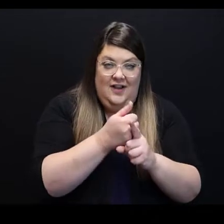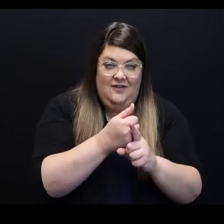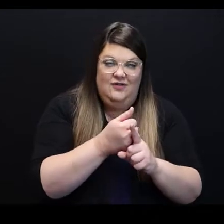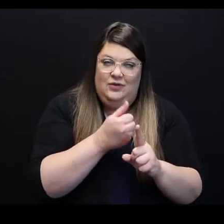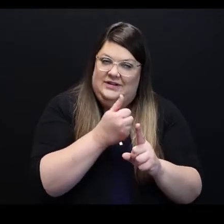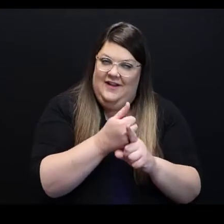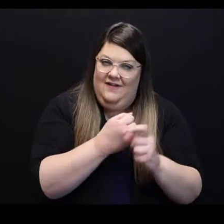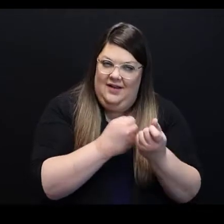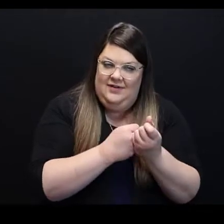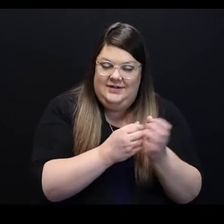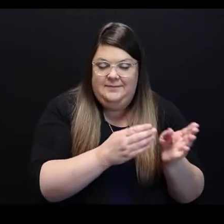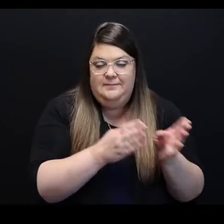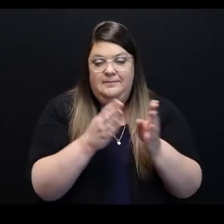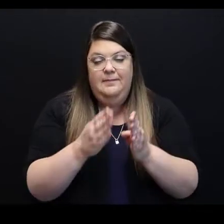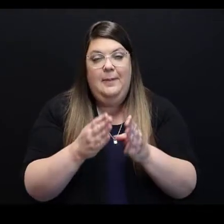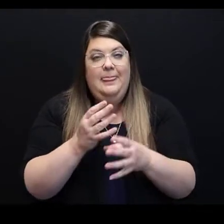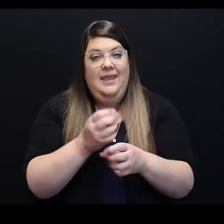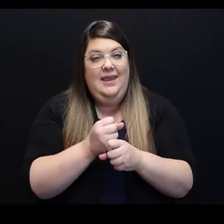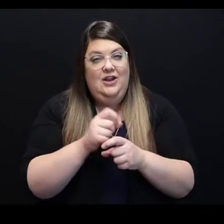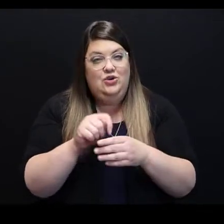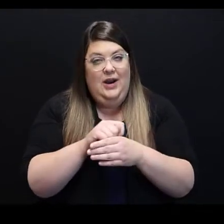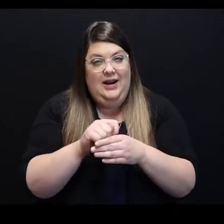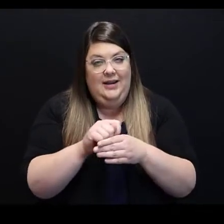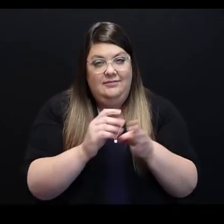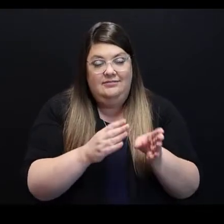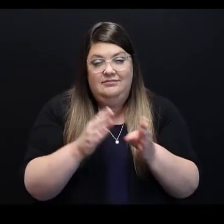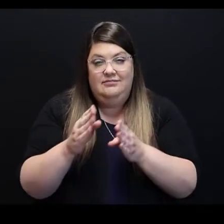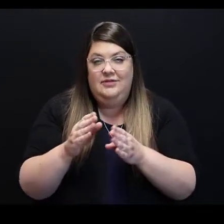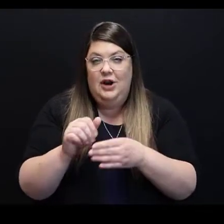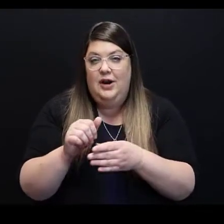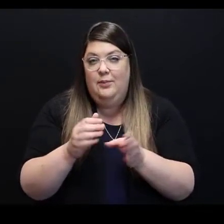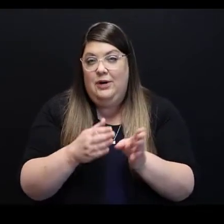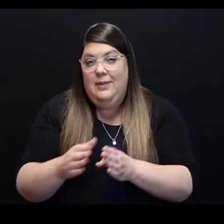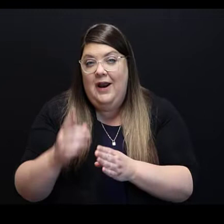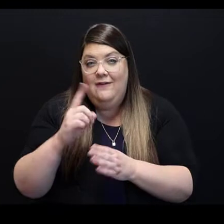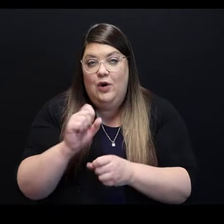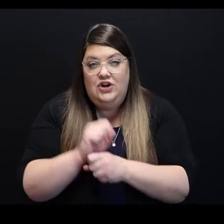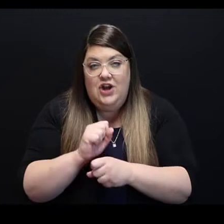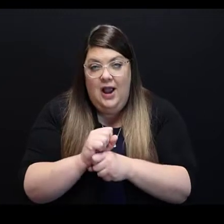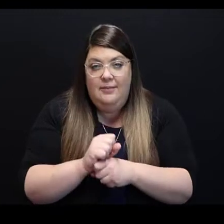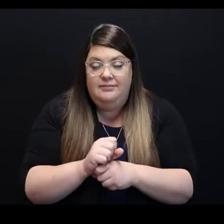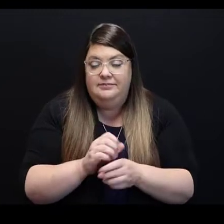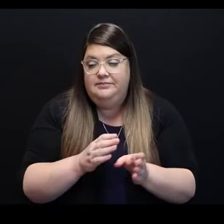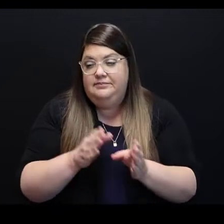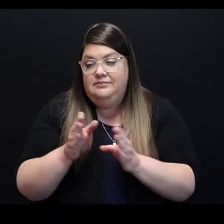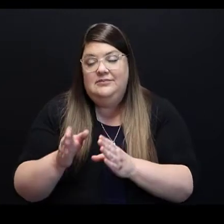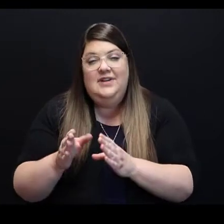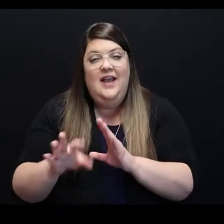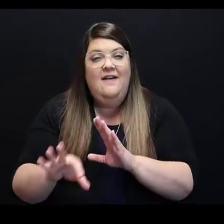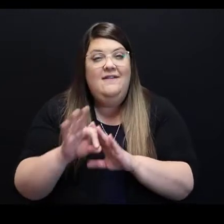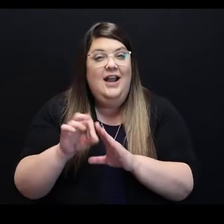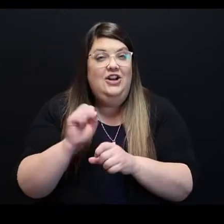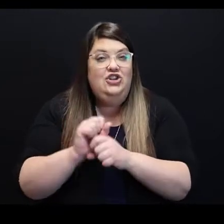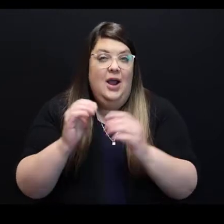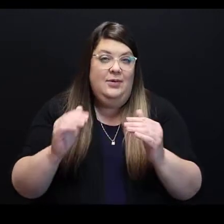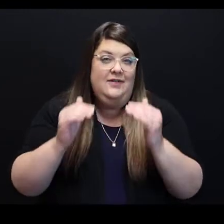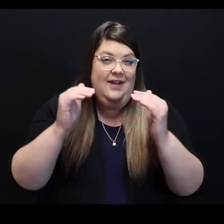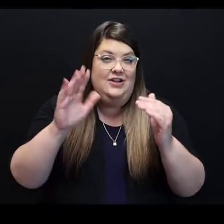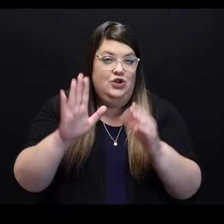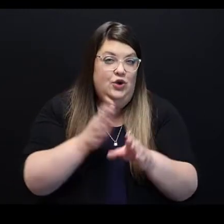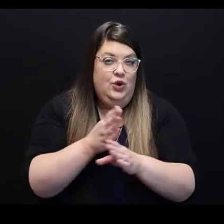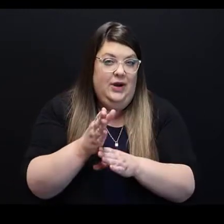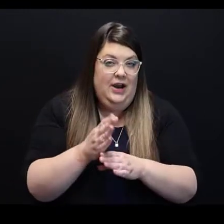get training, prepare for a job, find a job, and advance in your career for youth with disabilities,